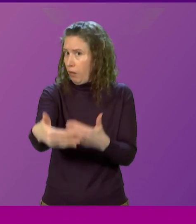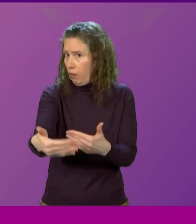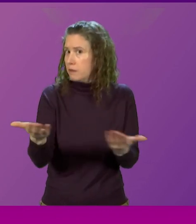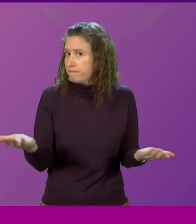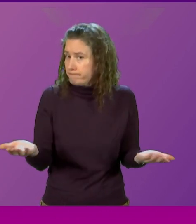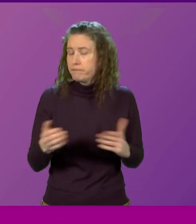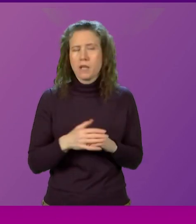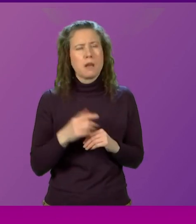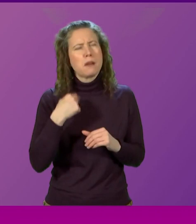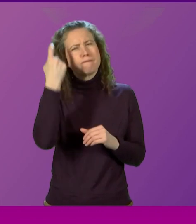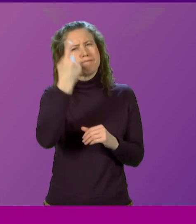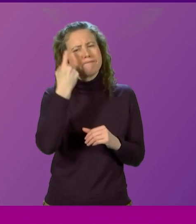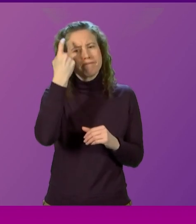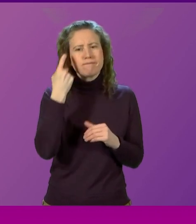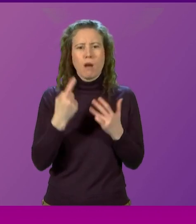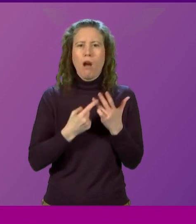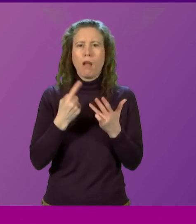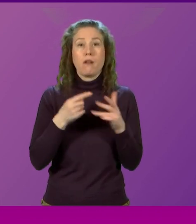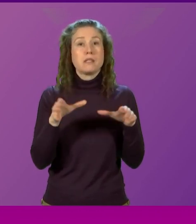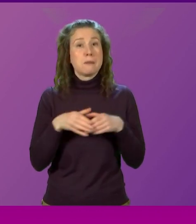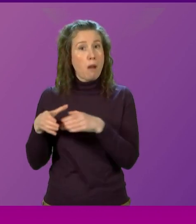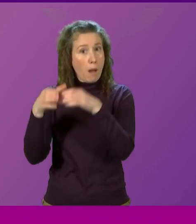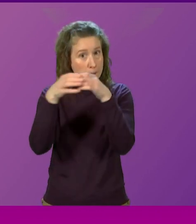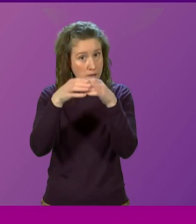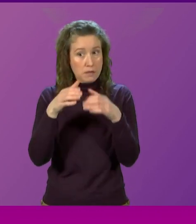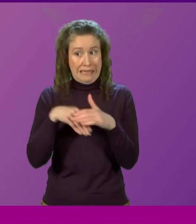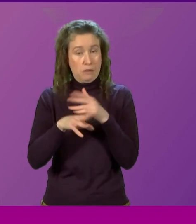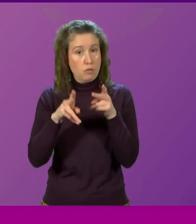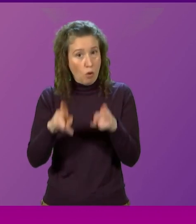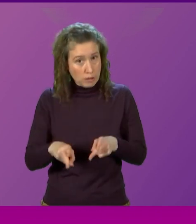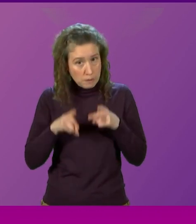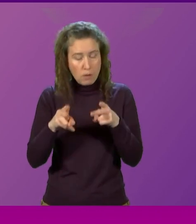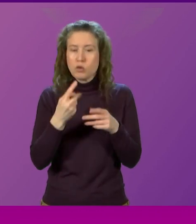Let us look at other hospital departments beyond A and E departments.